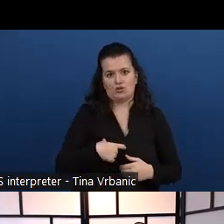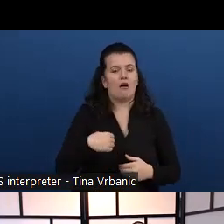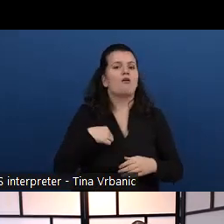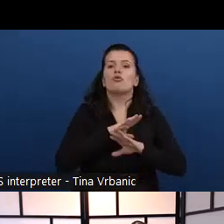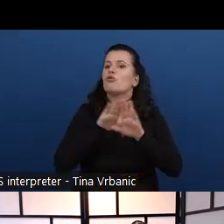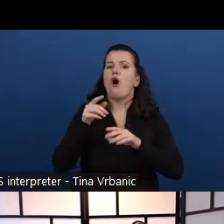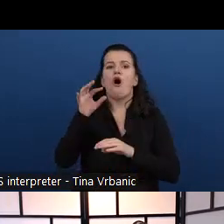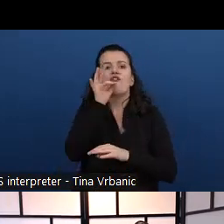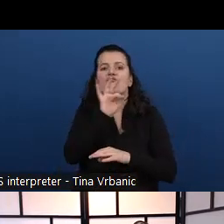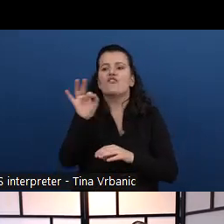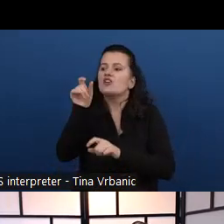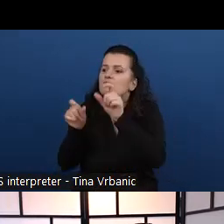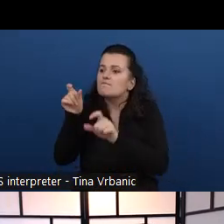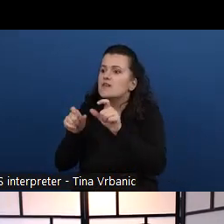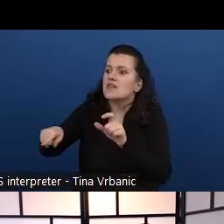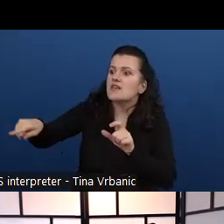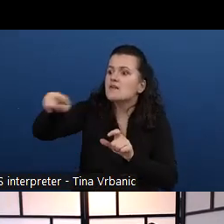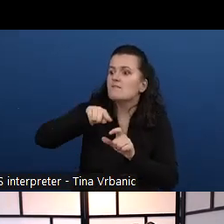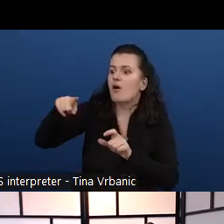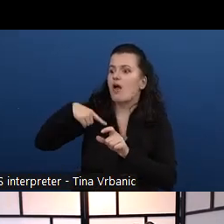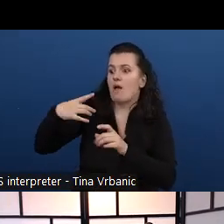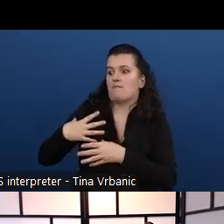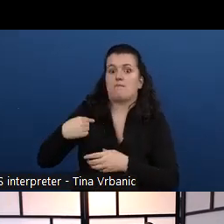so it will be my own opinion.